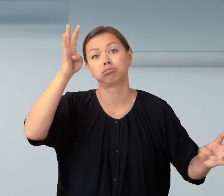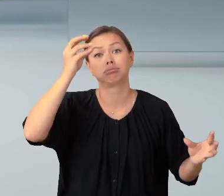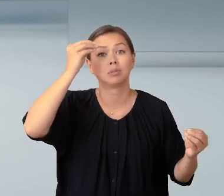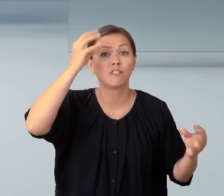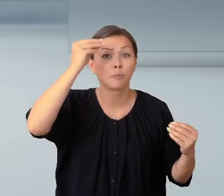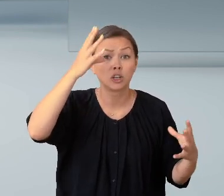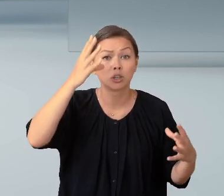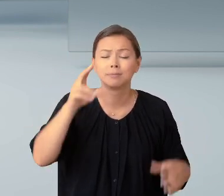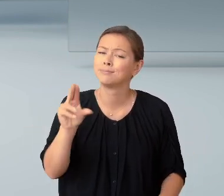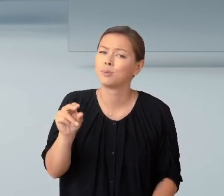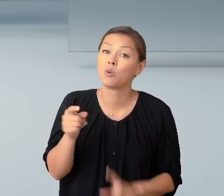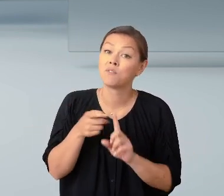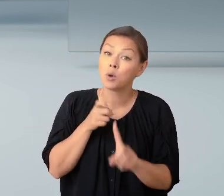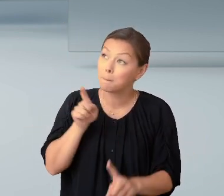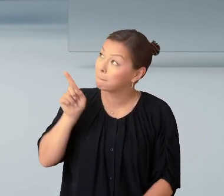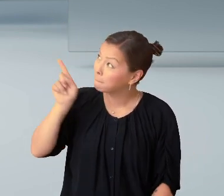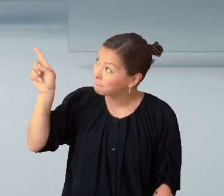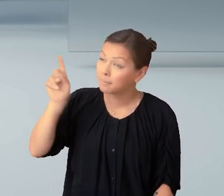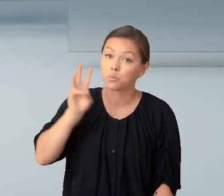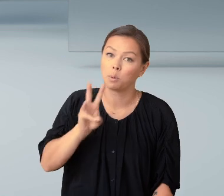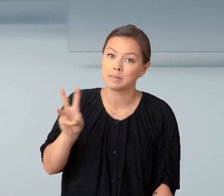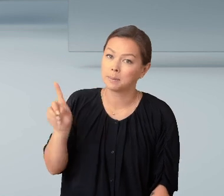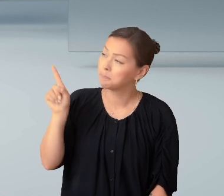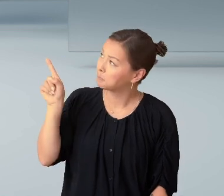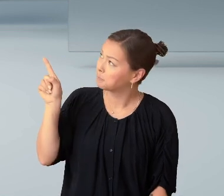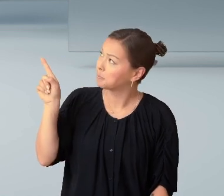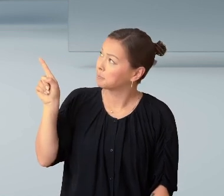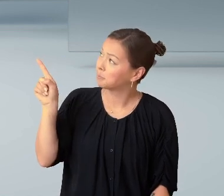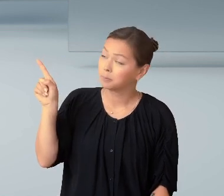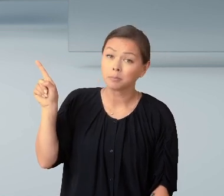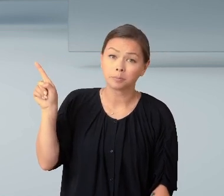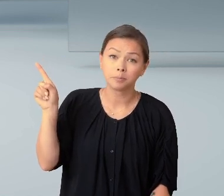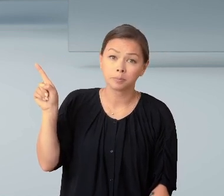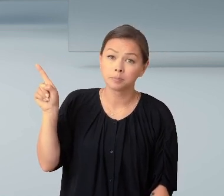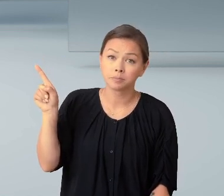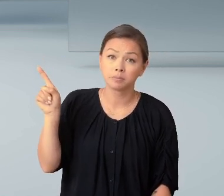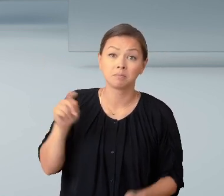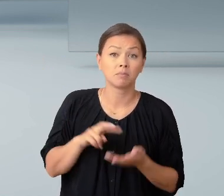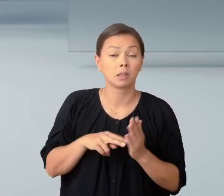It's only going to go to that learn.microsoft.com. So it's really